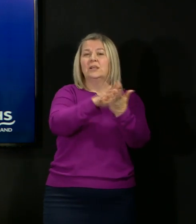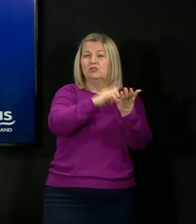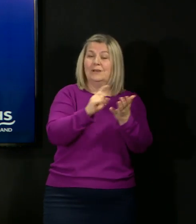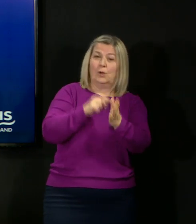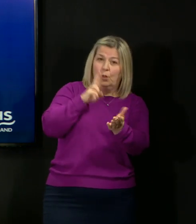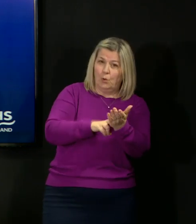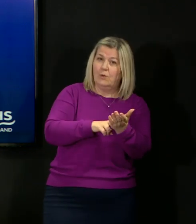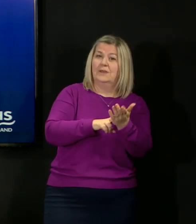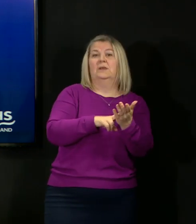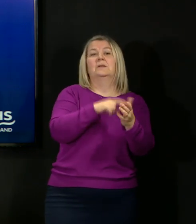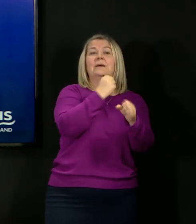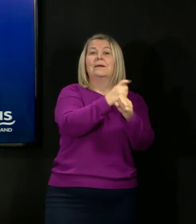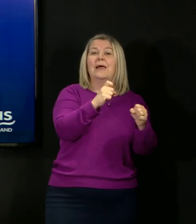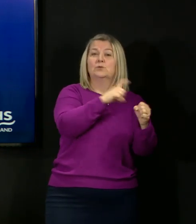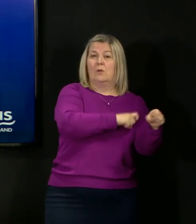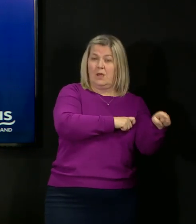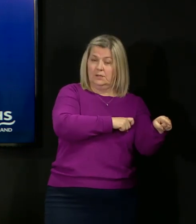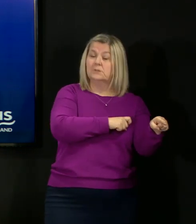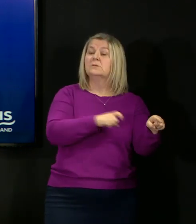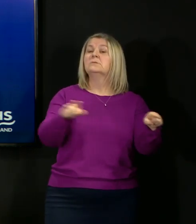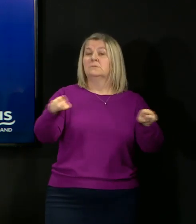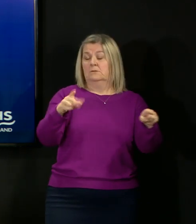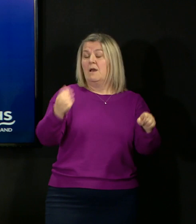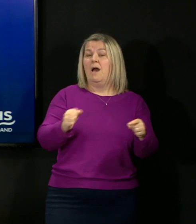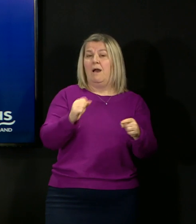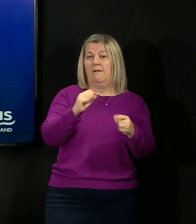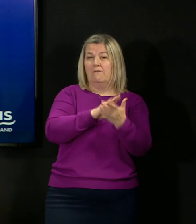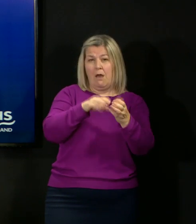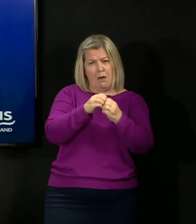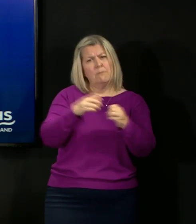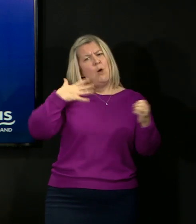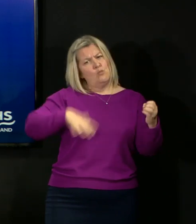Rivers Centre who host the hub. And I want to thank them for hosting the hub,